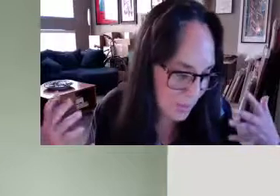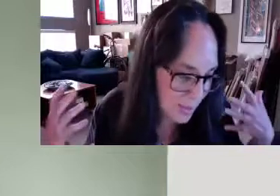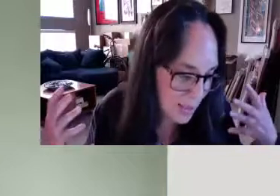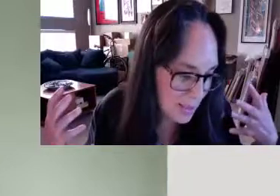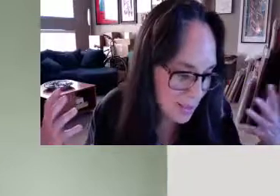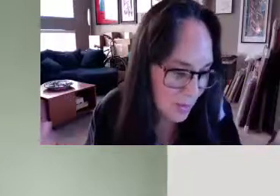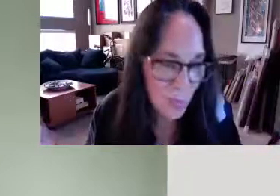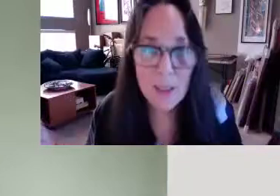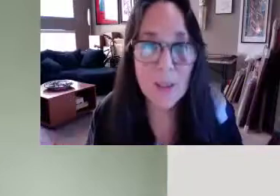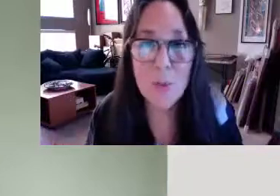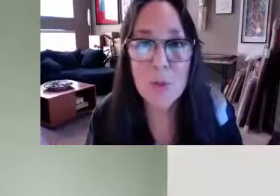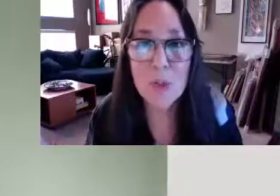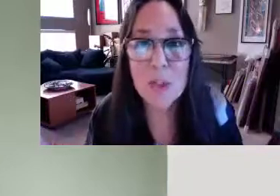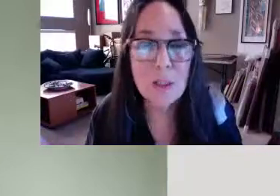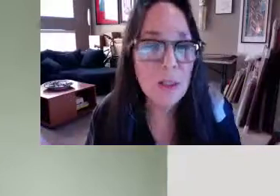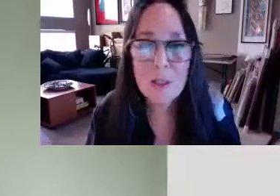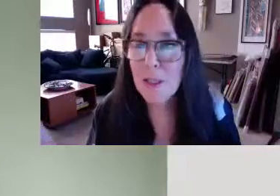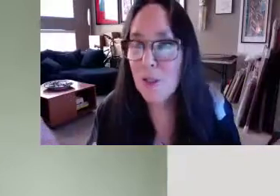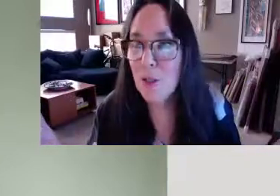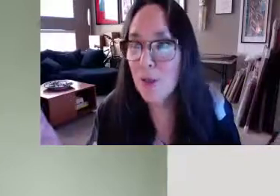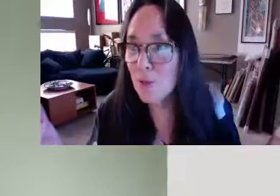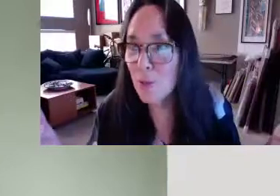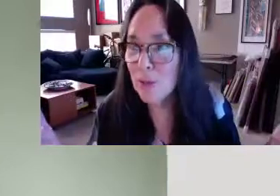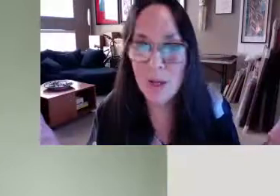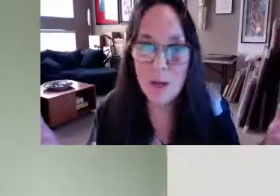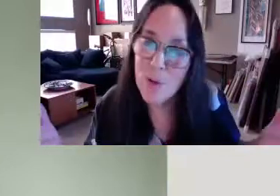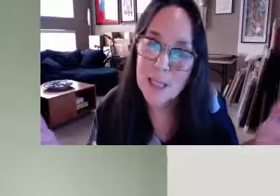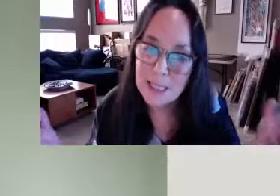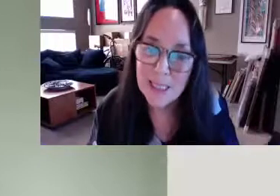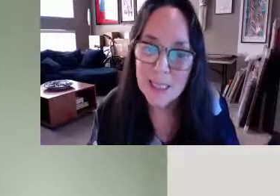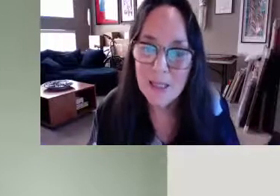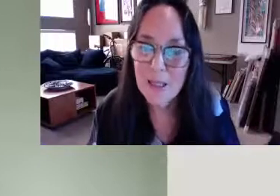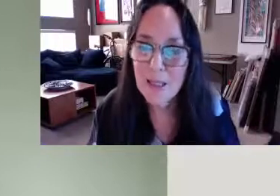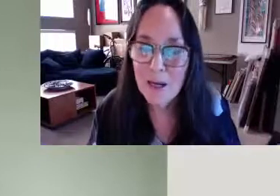realize it's you know i'm quite a simple person and you know that's what i want to see and i've